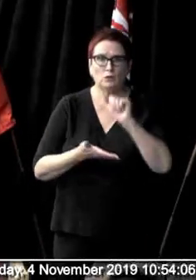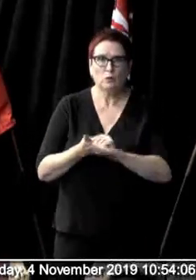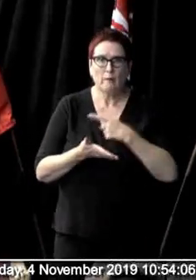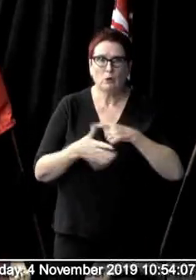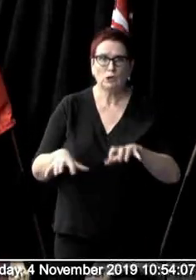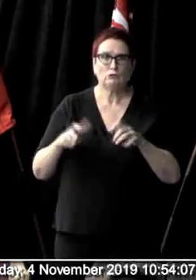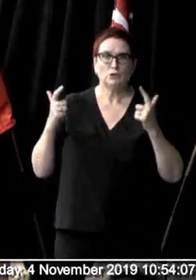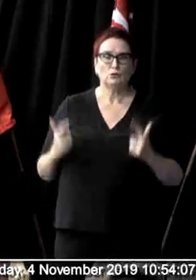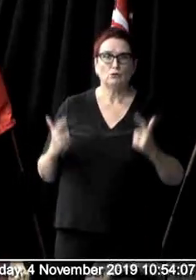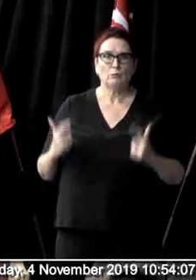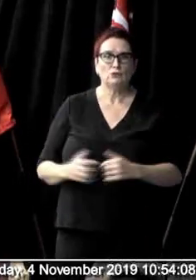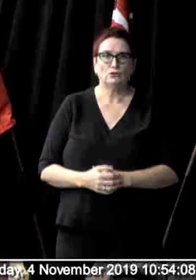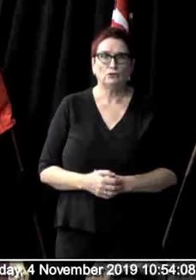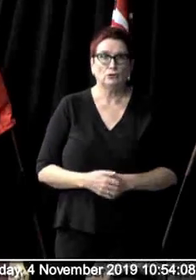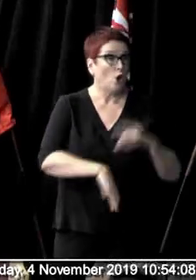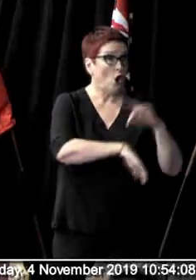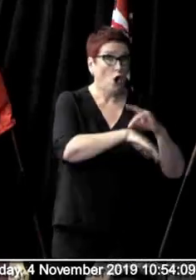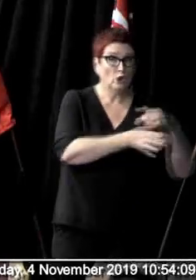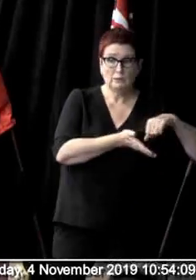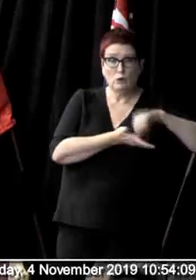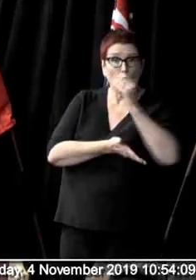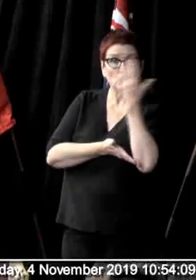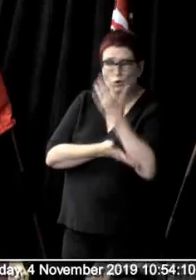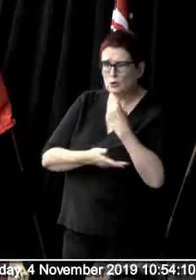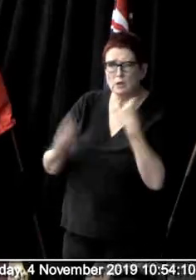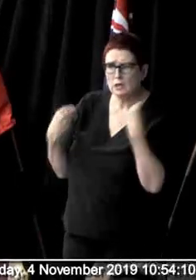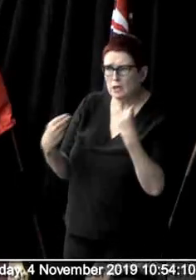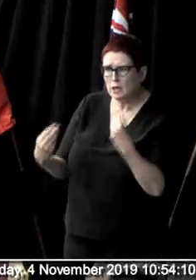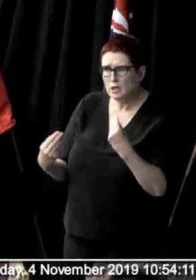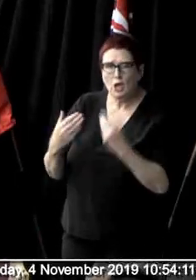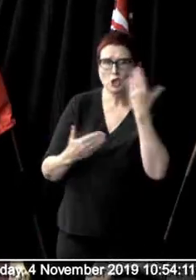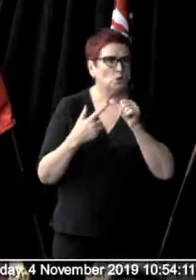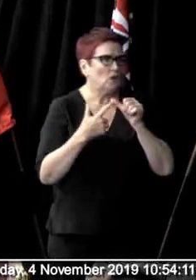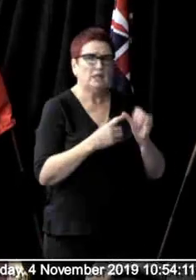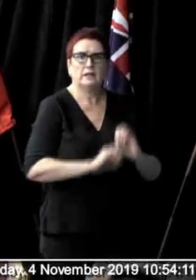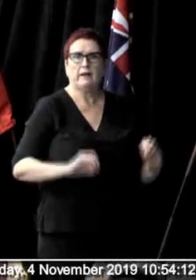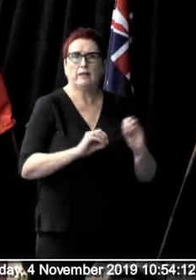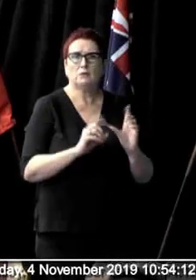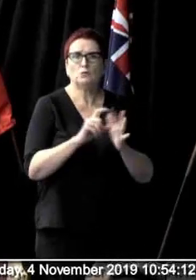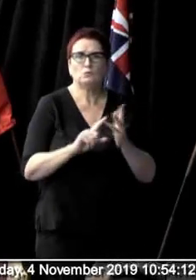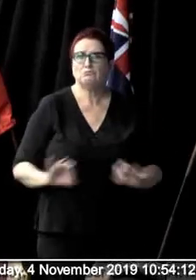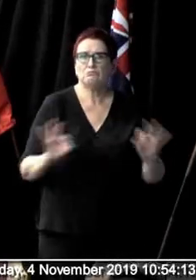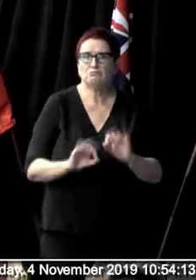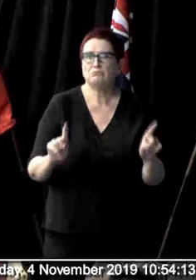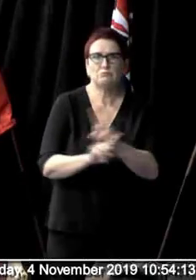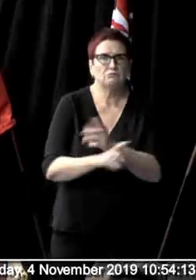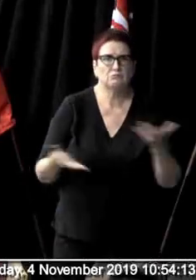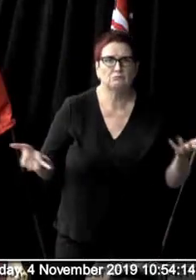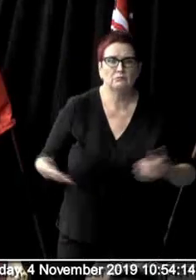The hospital wrote to the school but with no response. In a separate incident, she was taken to the hospital after being hit